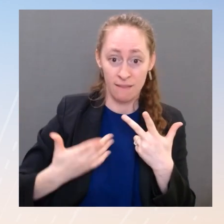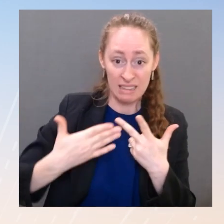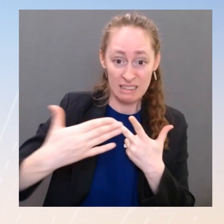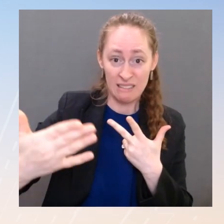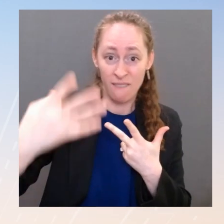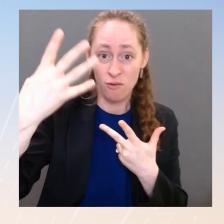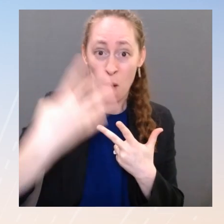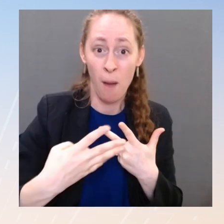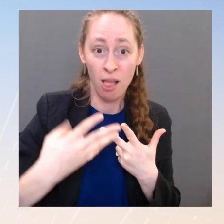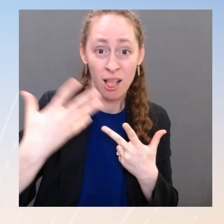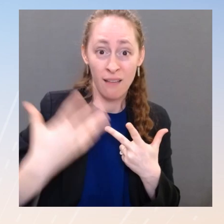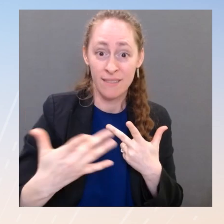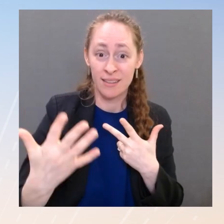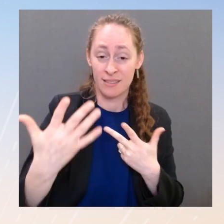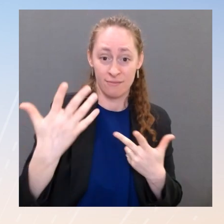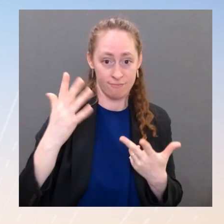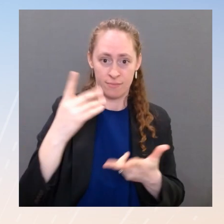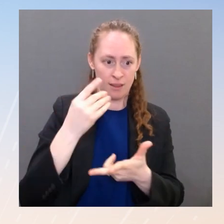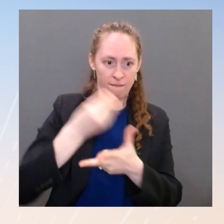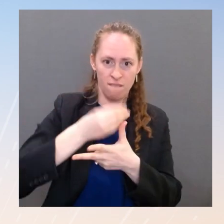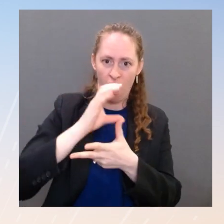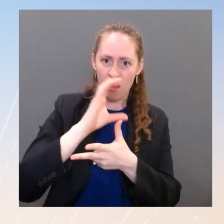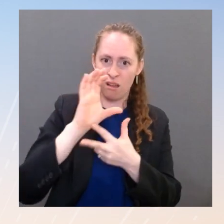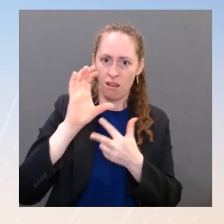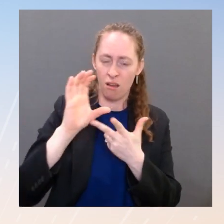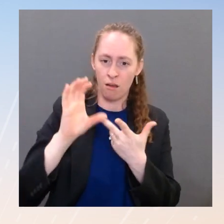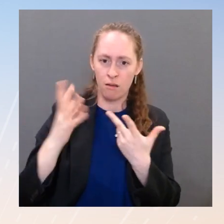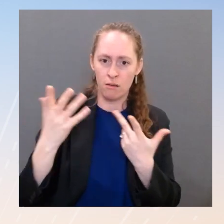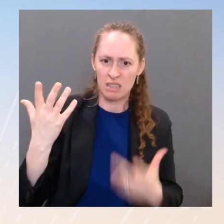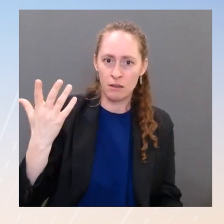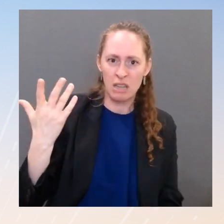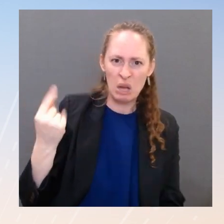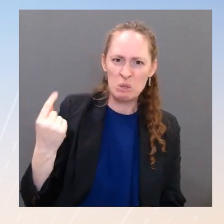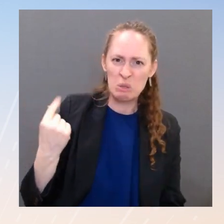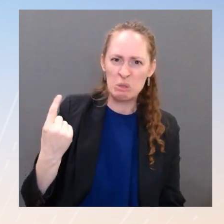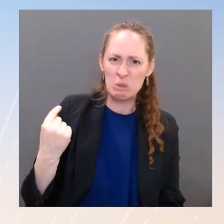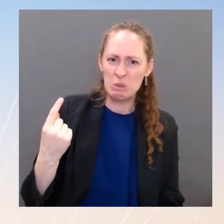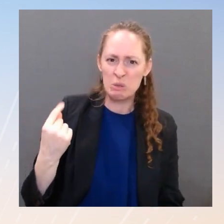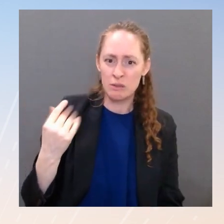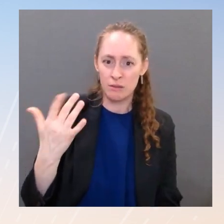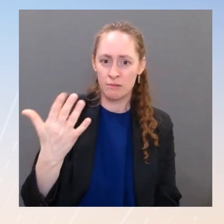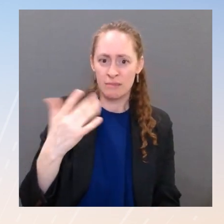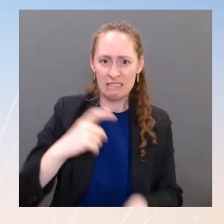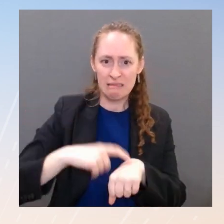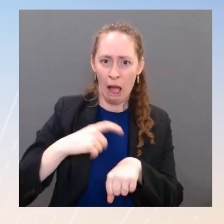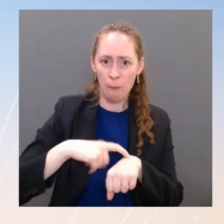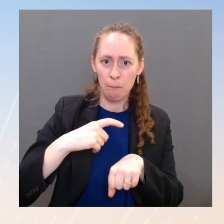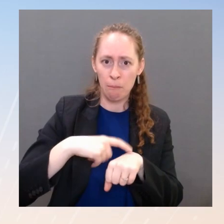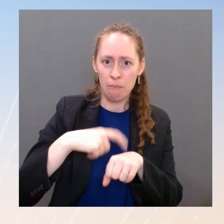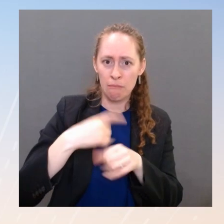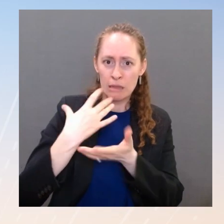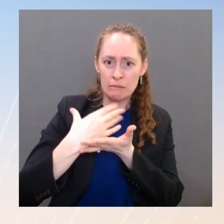across the finish line this month? Ms. Psaki: He's going to Alabama tomorrow, that I previewed at the top of the briefing,